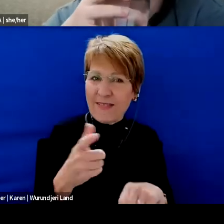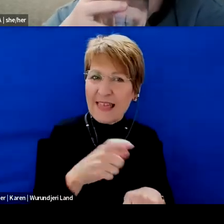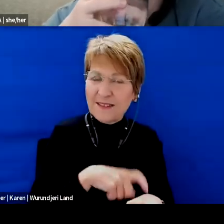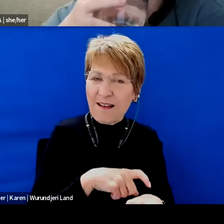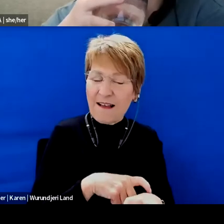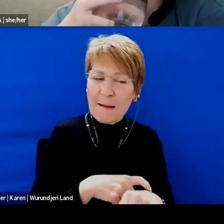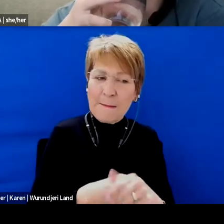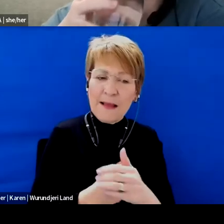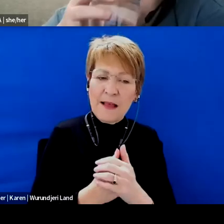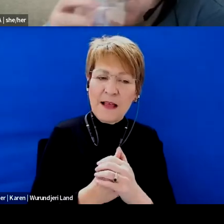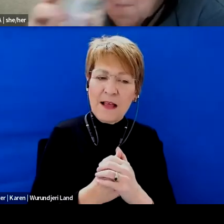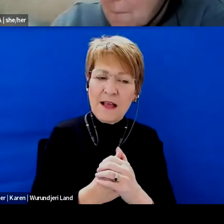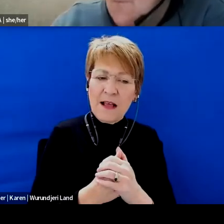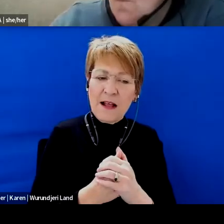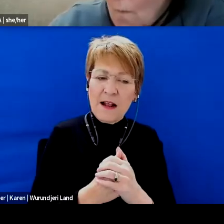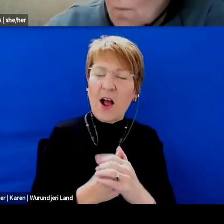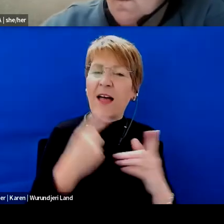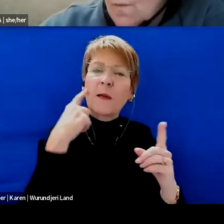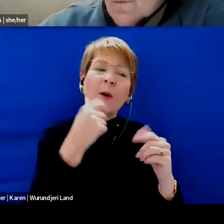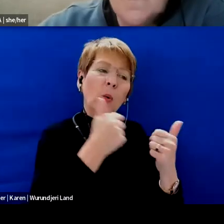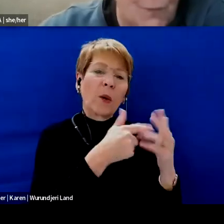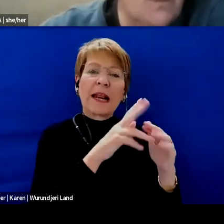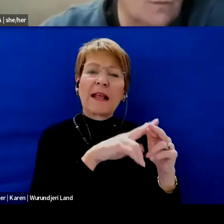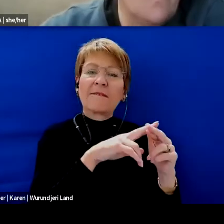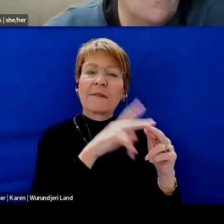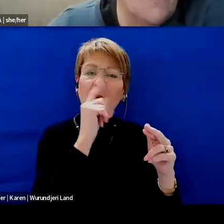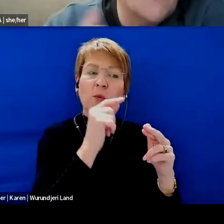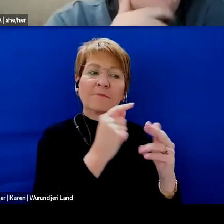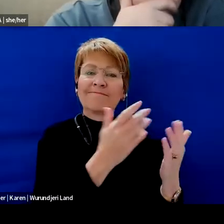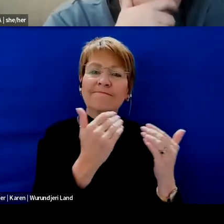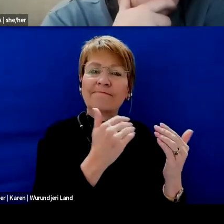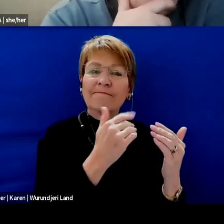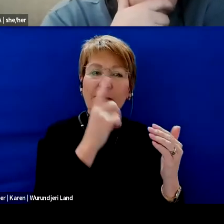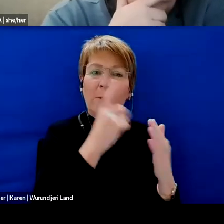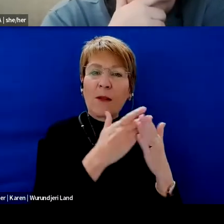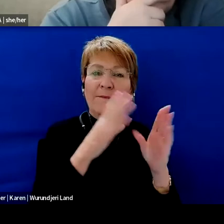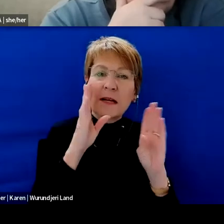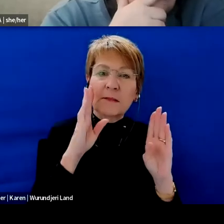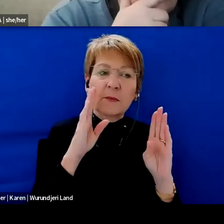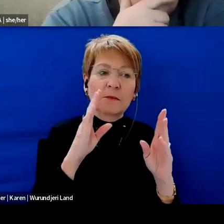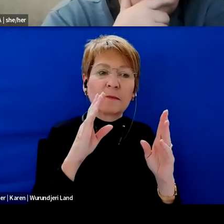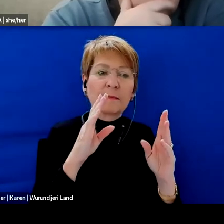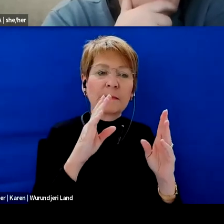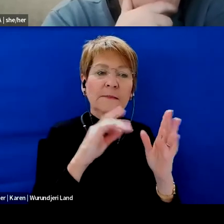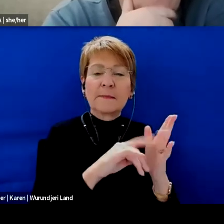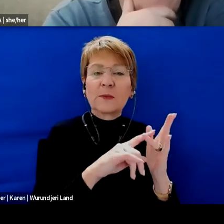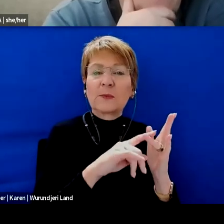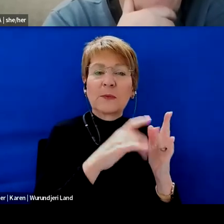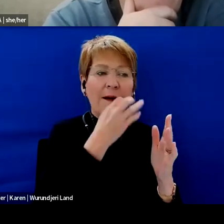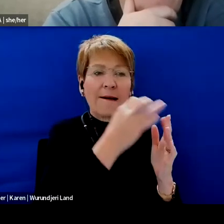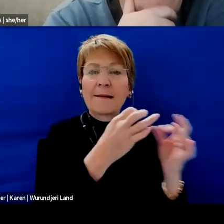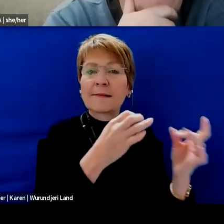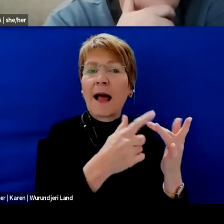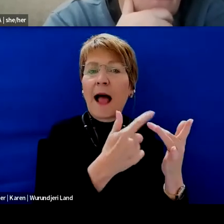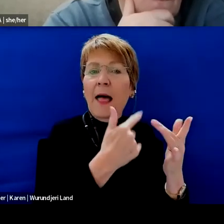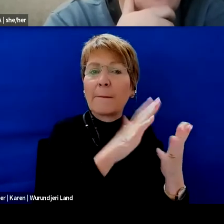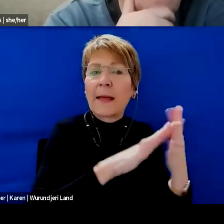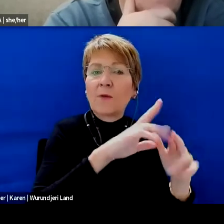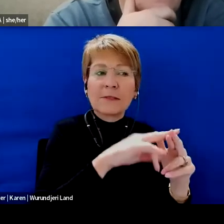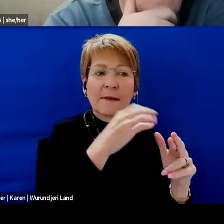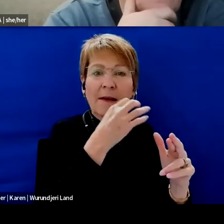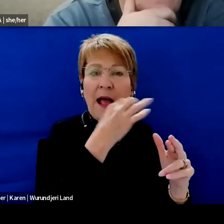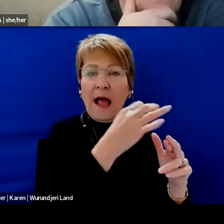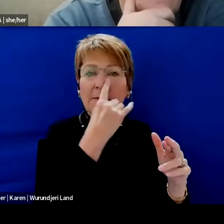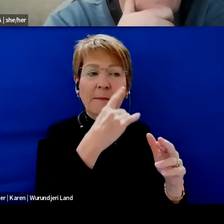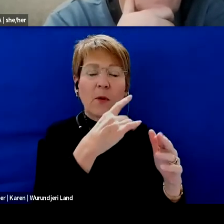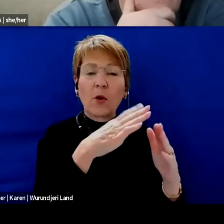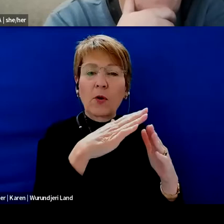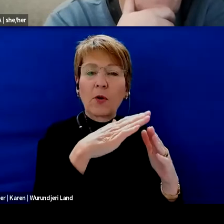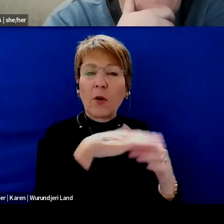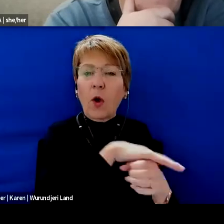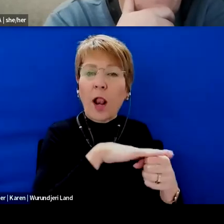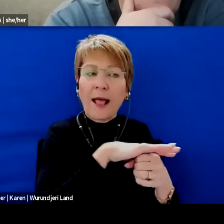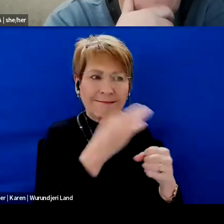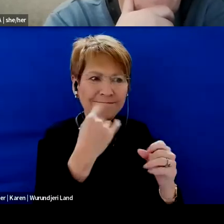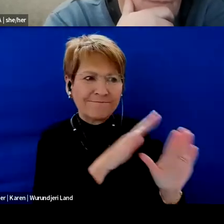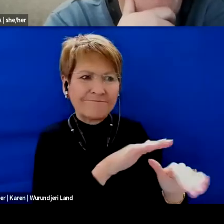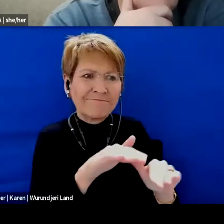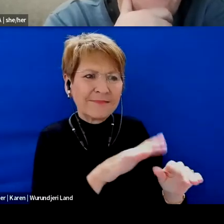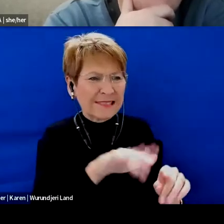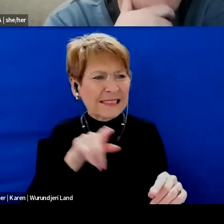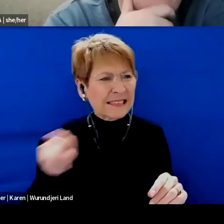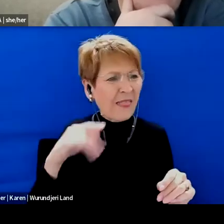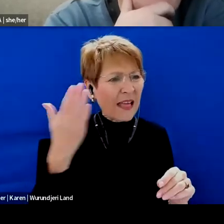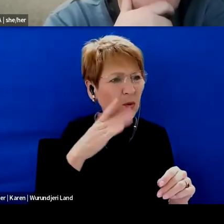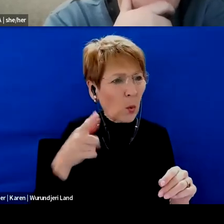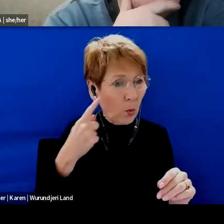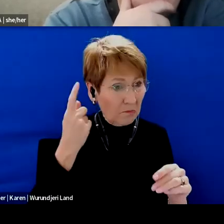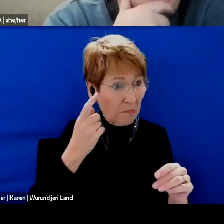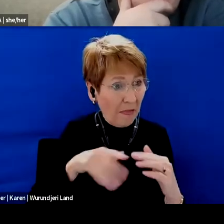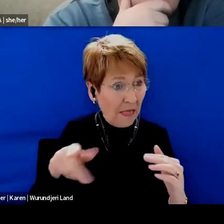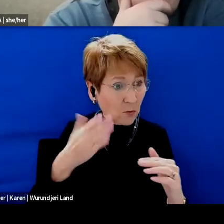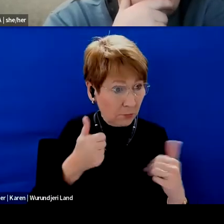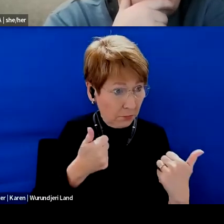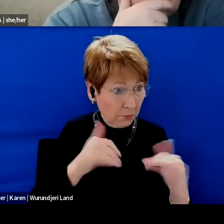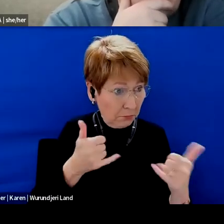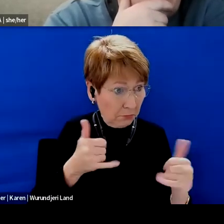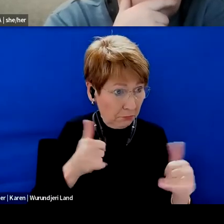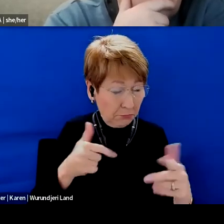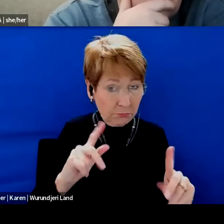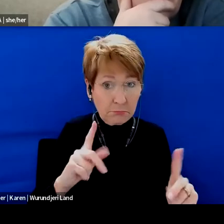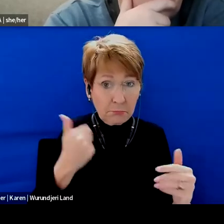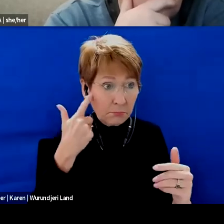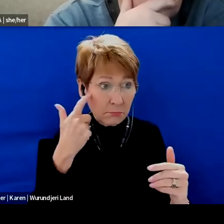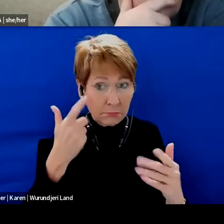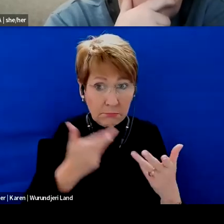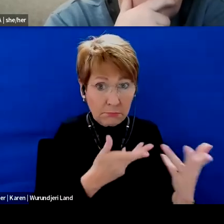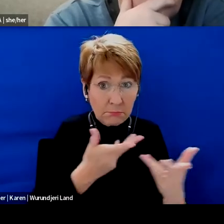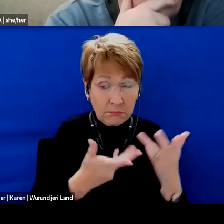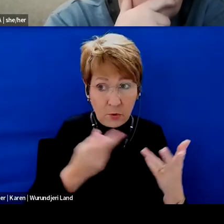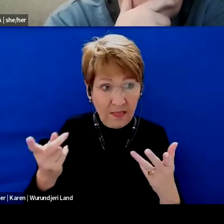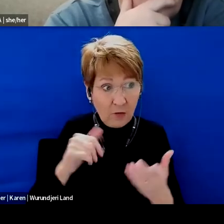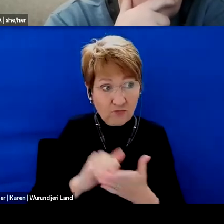I have the ability to harness social media groups and networks in a positive way to reach out into its reach out to people in our local community, to see what the school is like, and just any tips and ideas to get an idea of the school is was right for